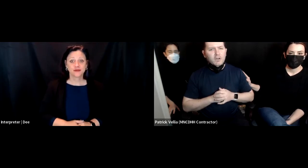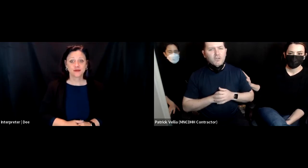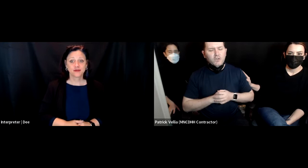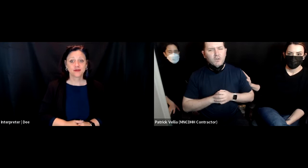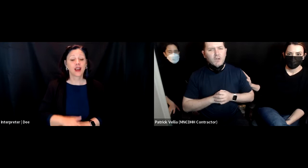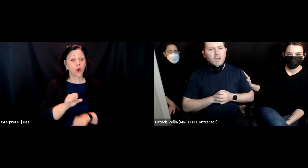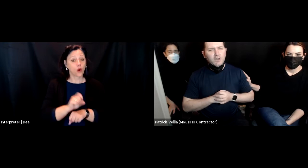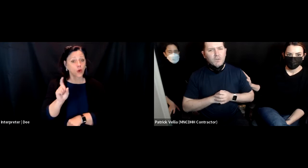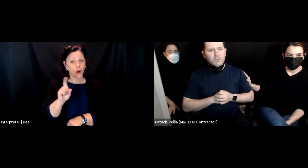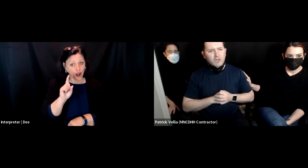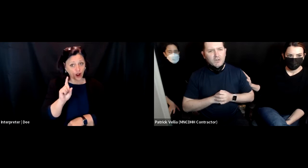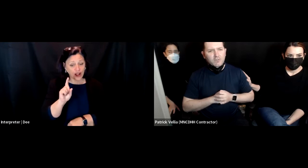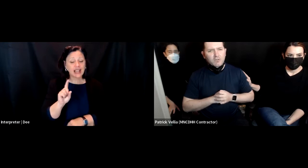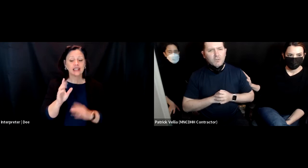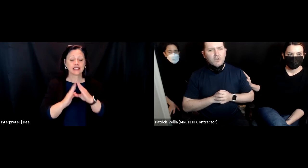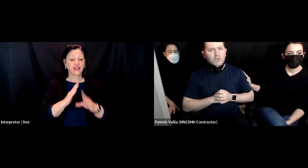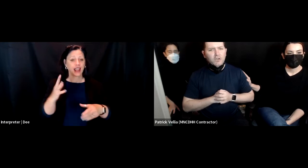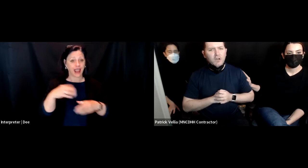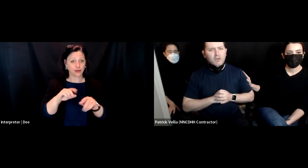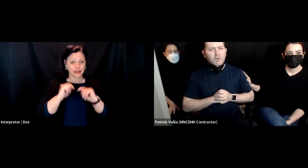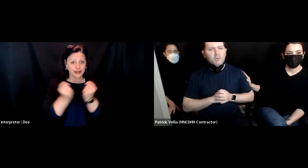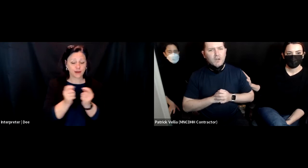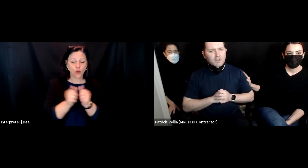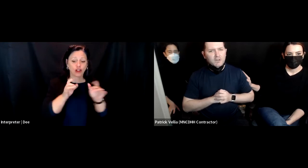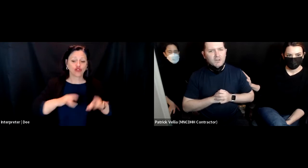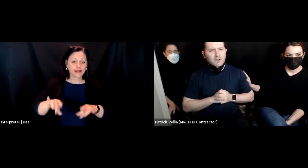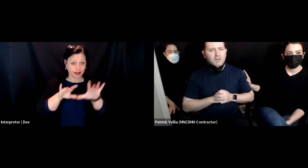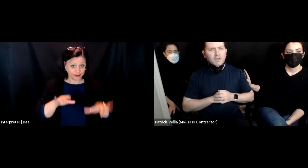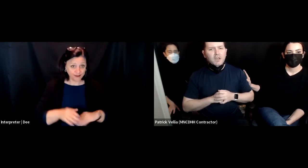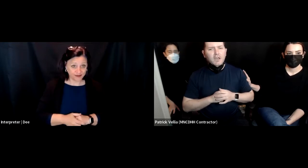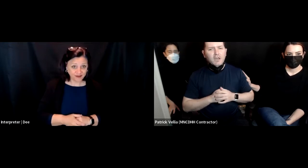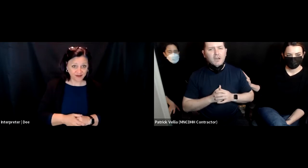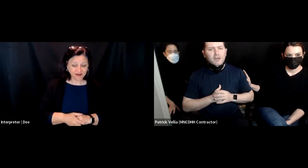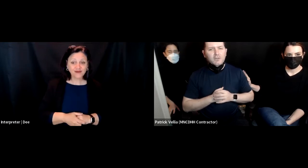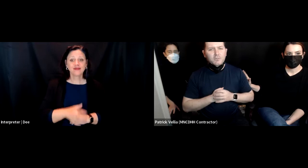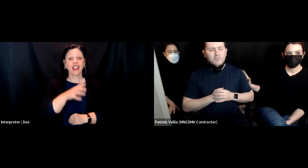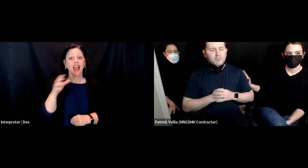And I'm a DeafBlind contractor for the Minnesota Commission of the Deaf, DeafBlind and Hard of Hearing.